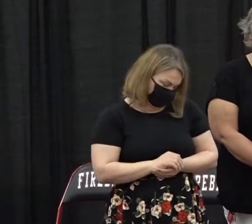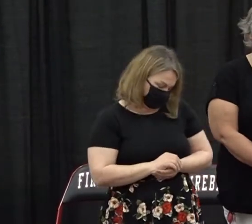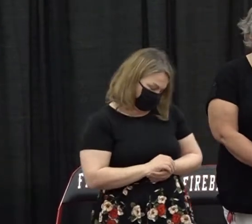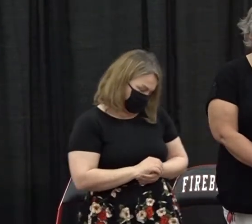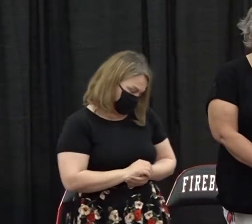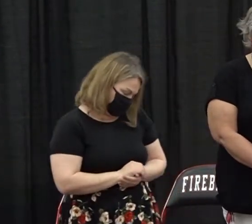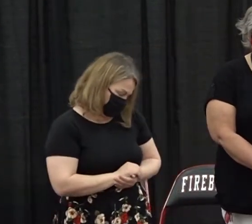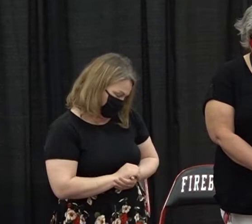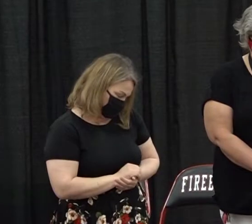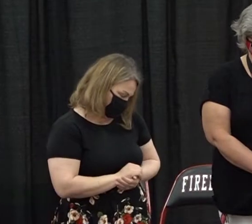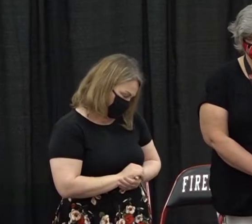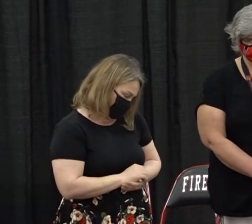positive behavior awards.